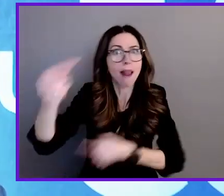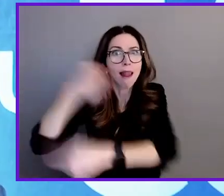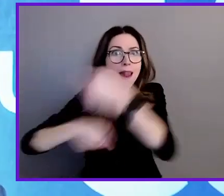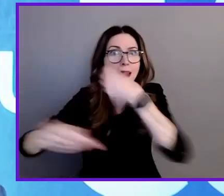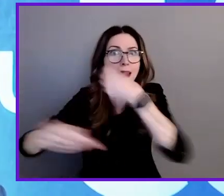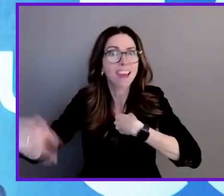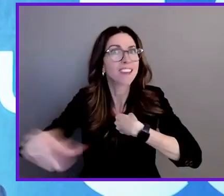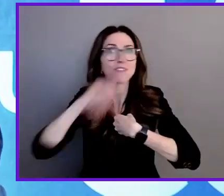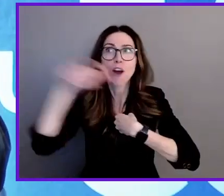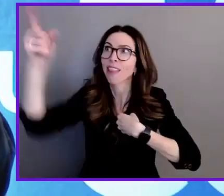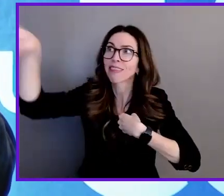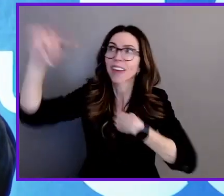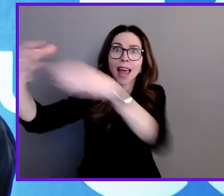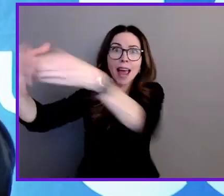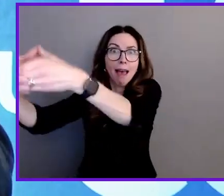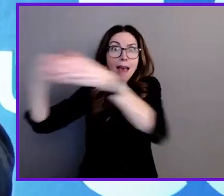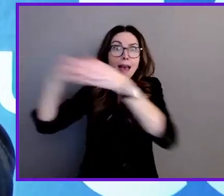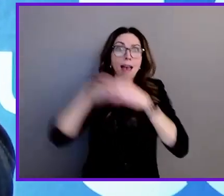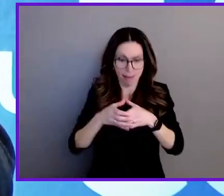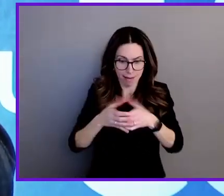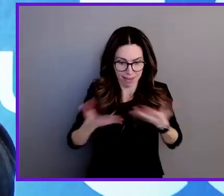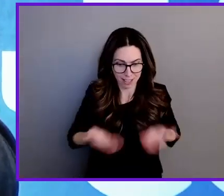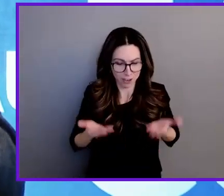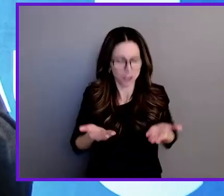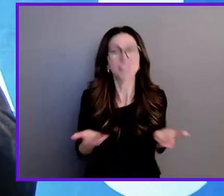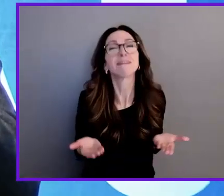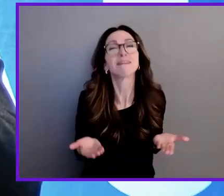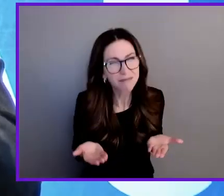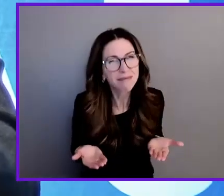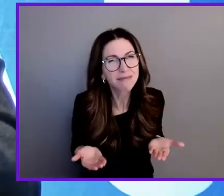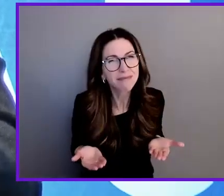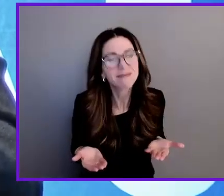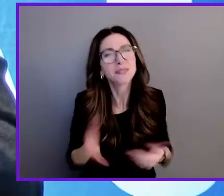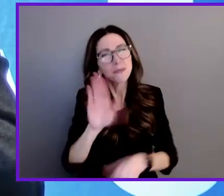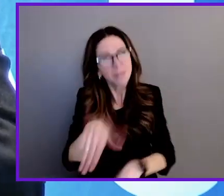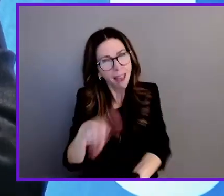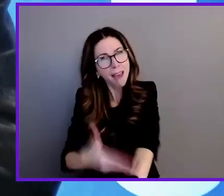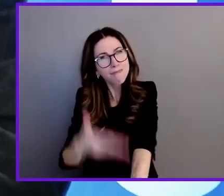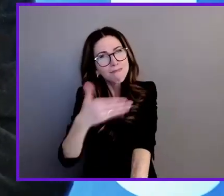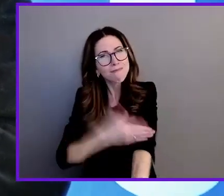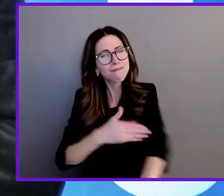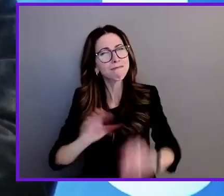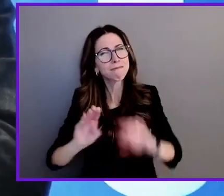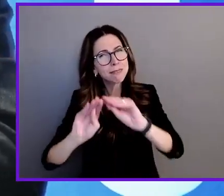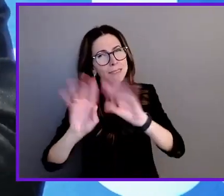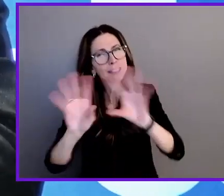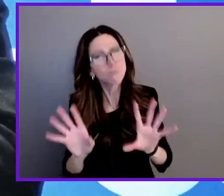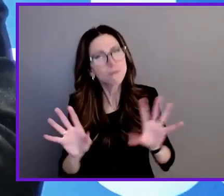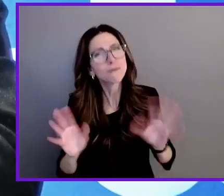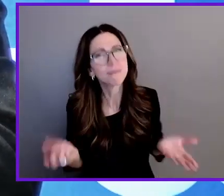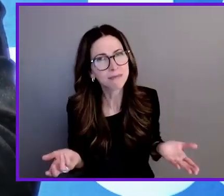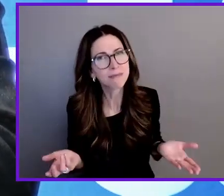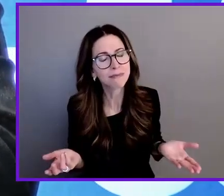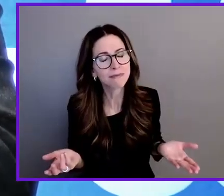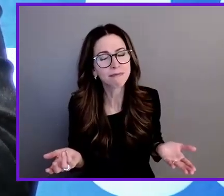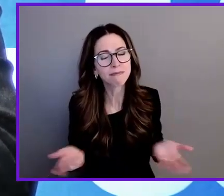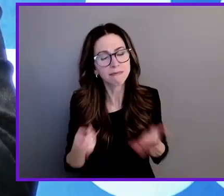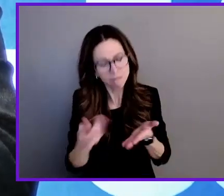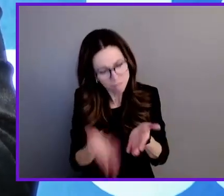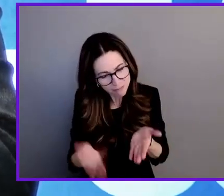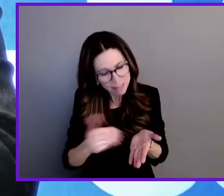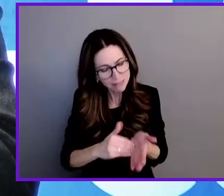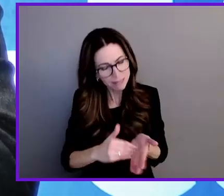plan re-entrenches our commitments to this journey of decolonization.